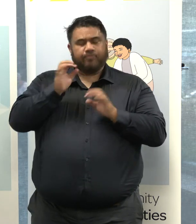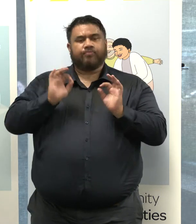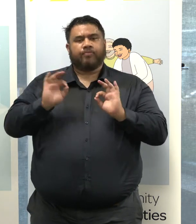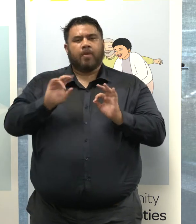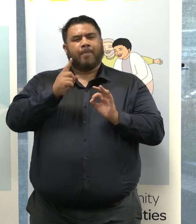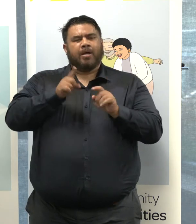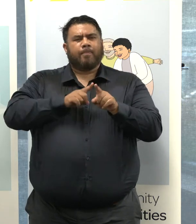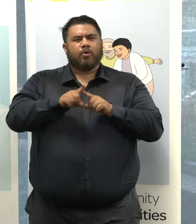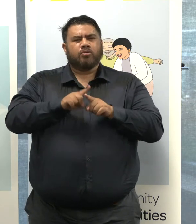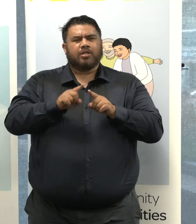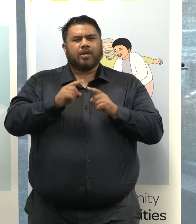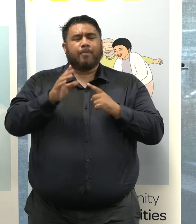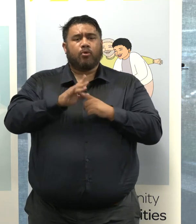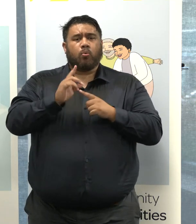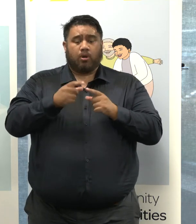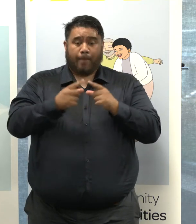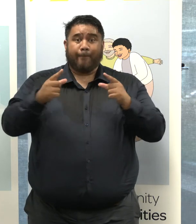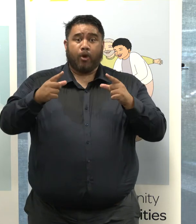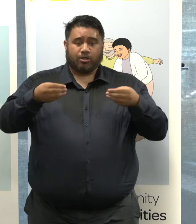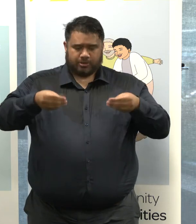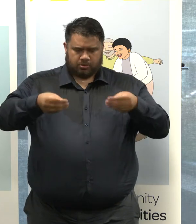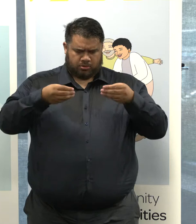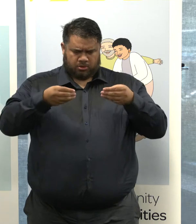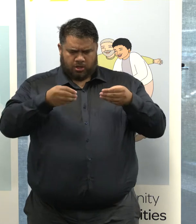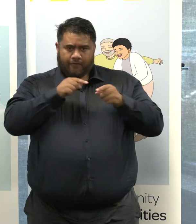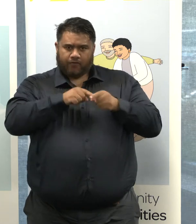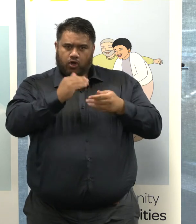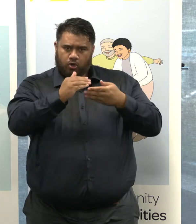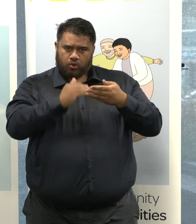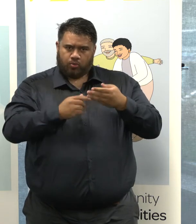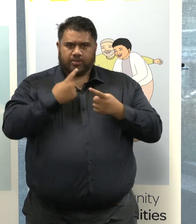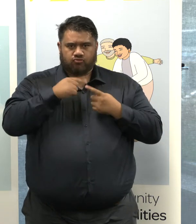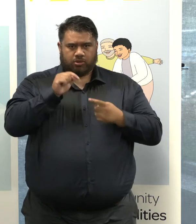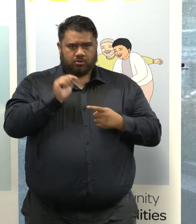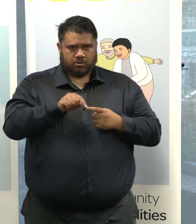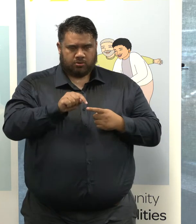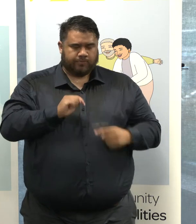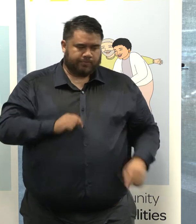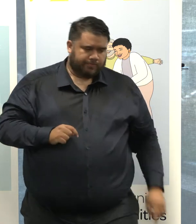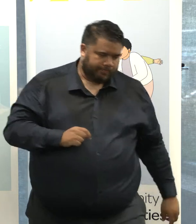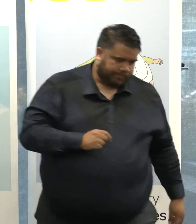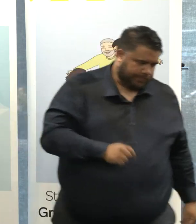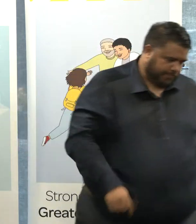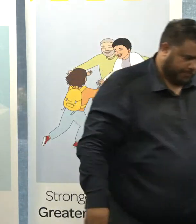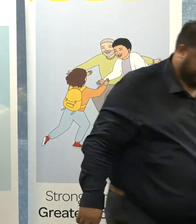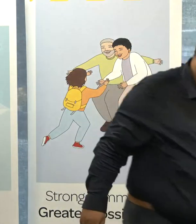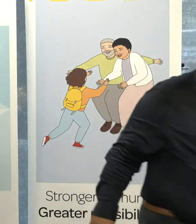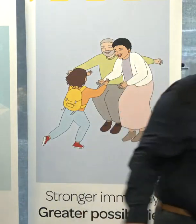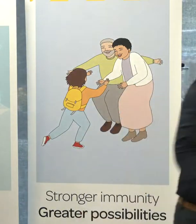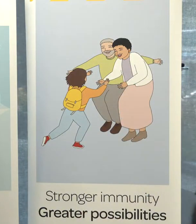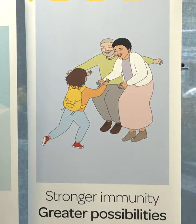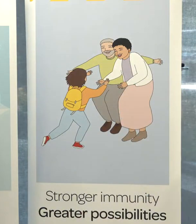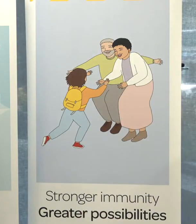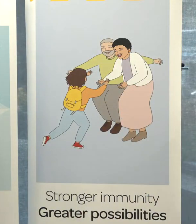I have not seen anything specific internationally. The main thing is that people follow the instructions of the